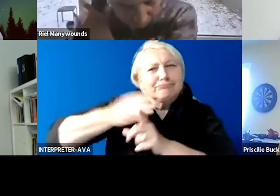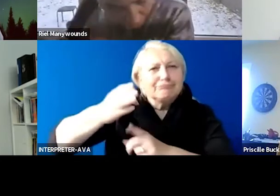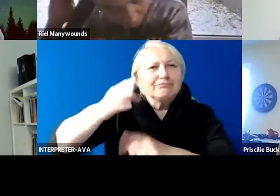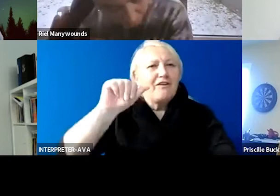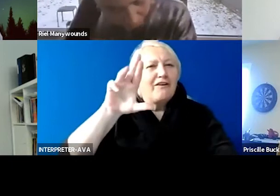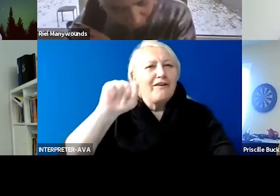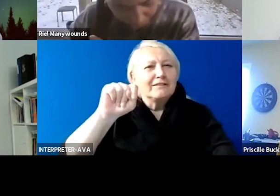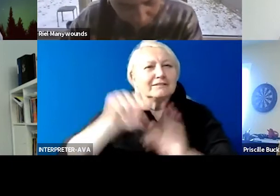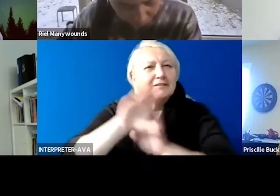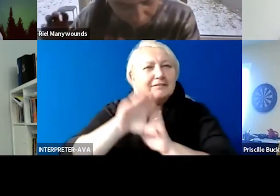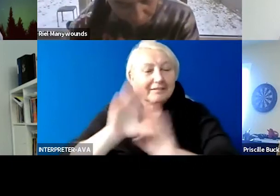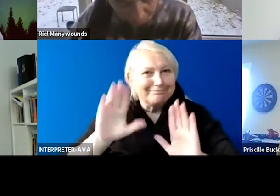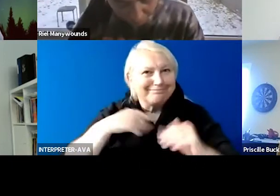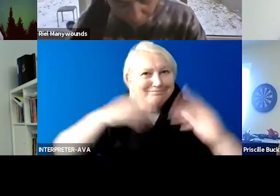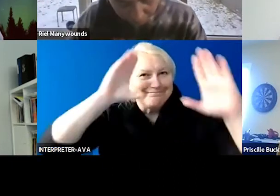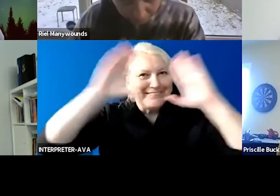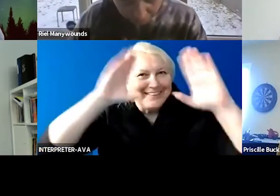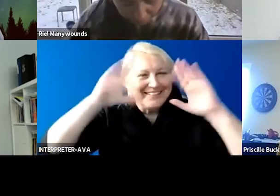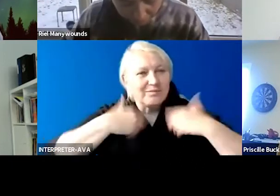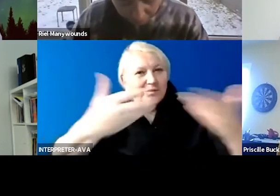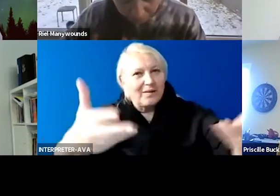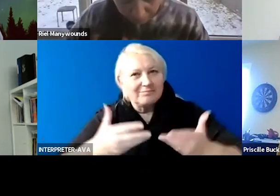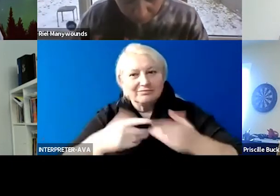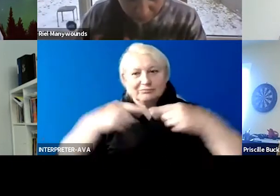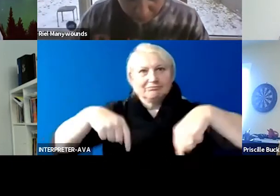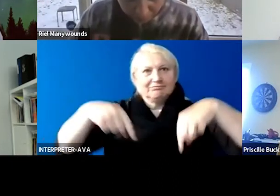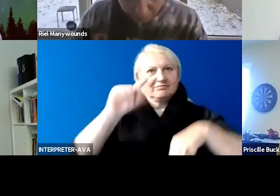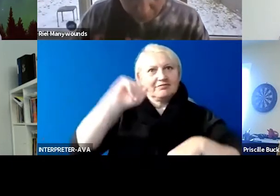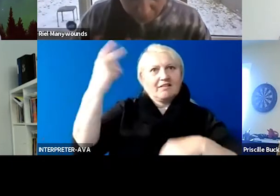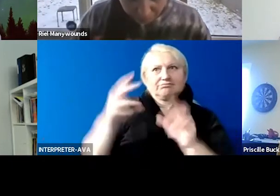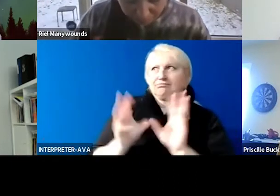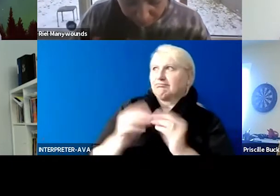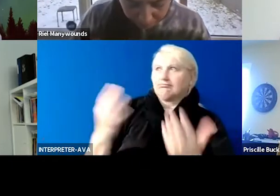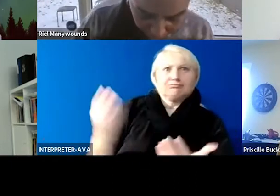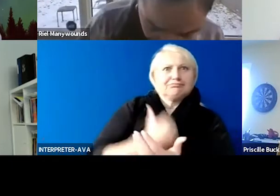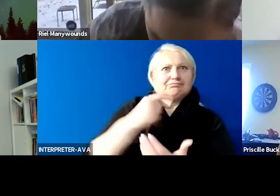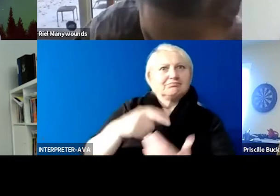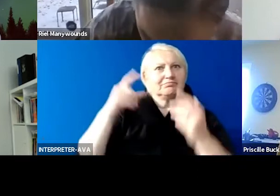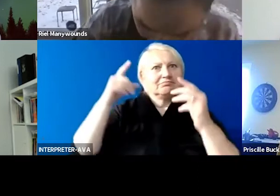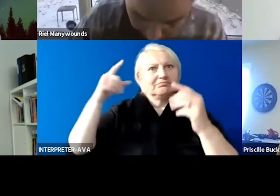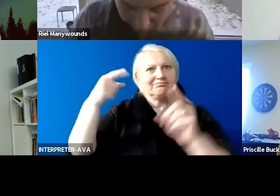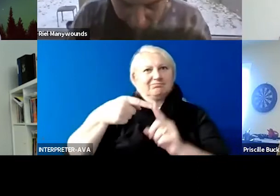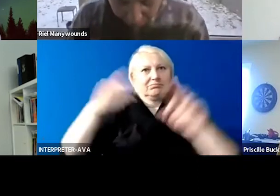our Commitment to Equity Town Hall and today's session I'm really looking forward to